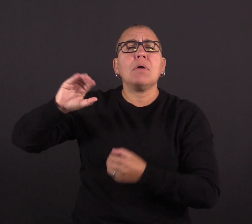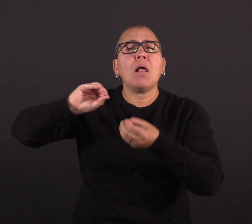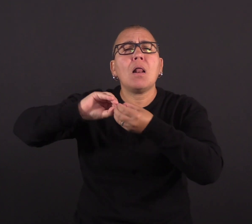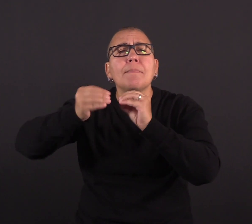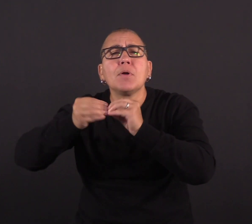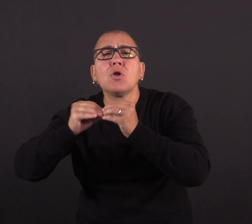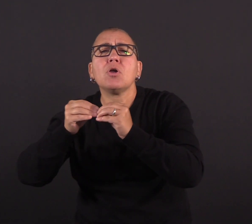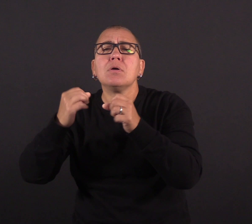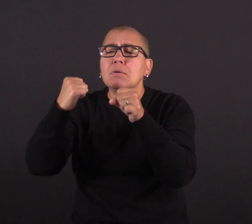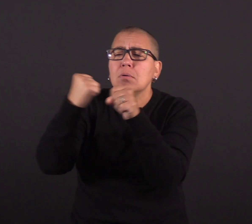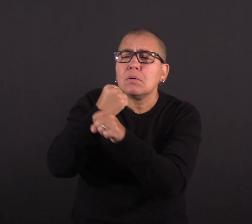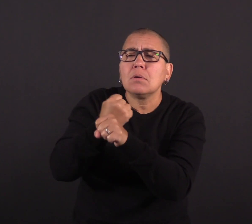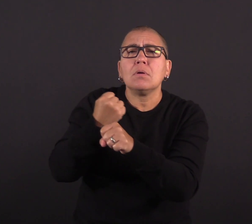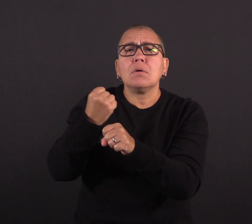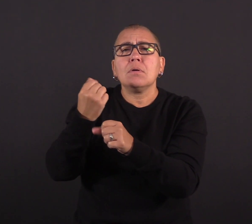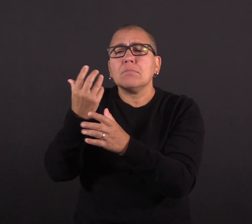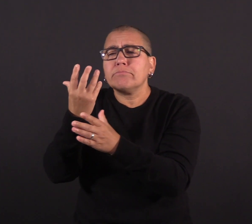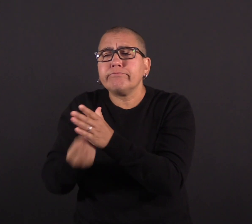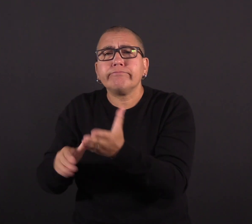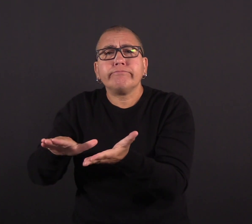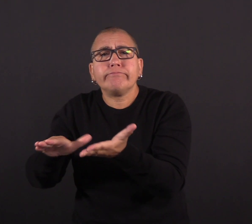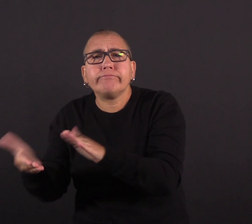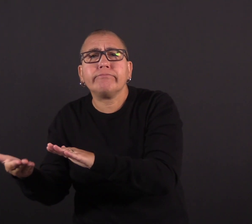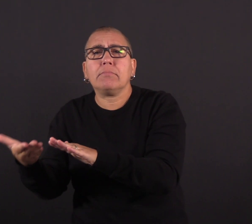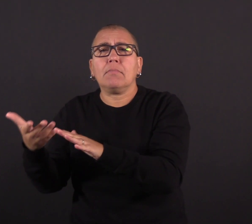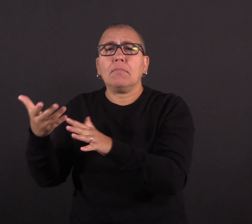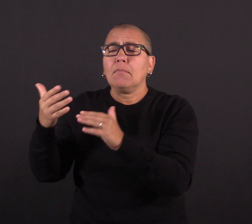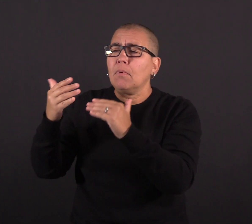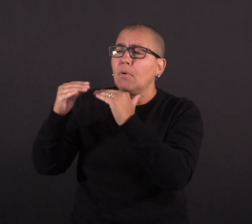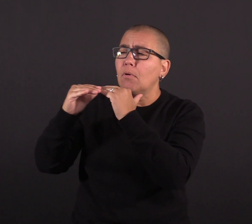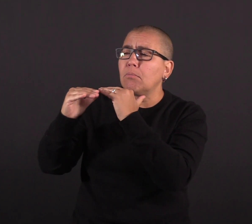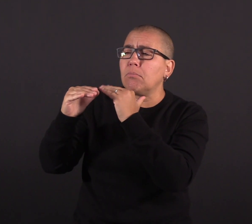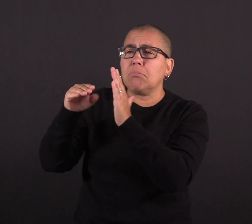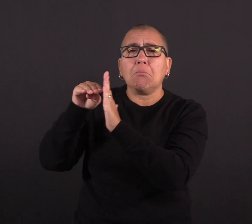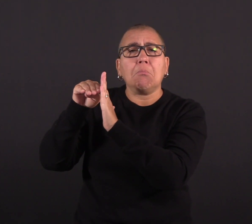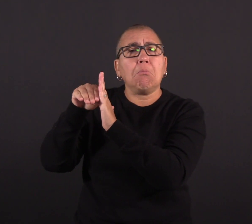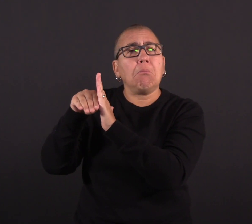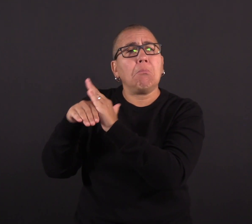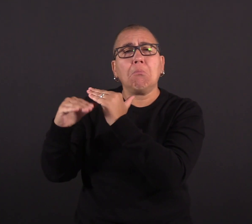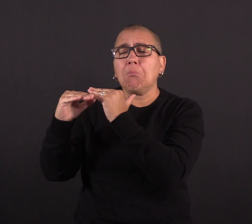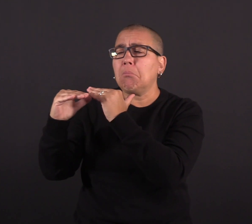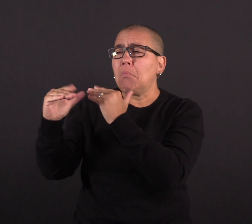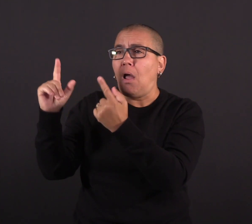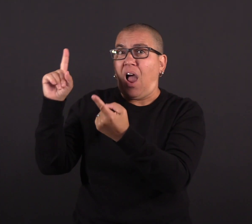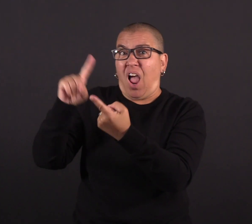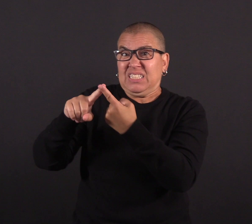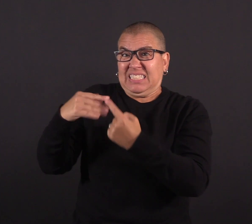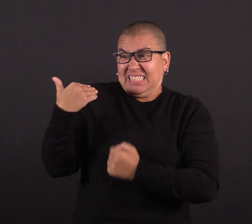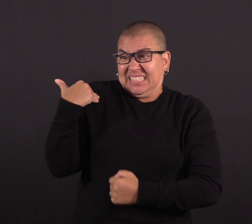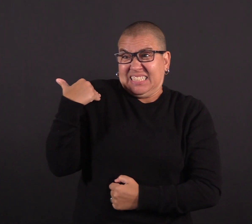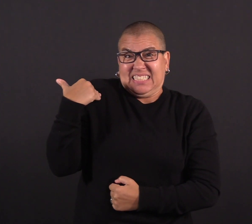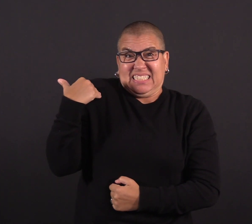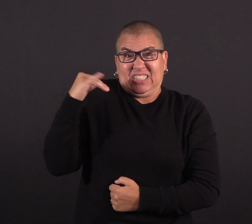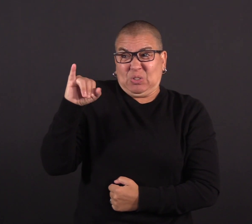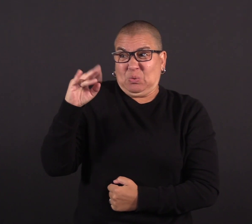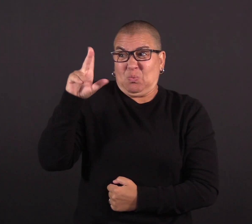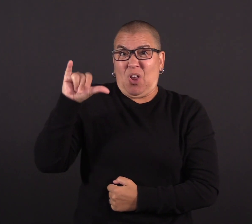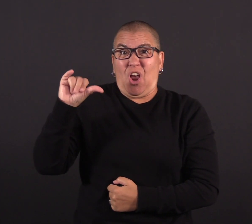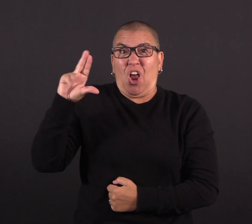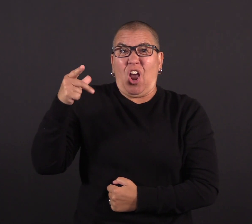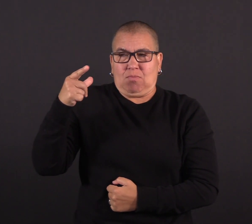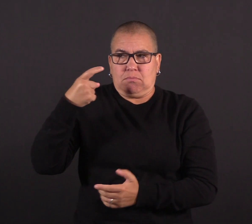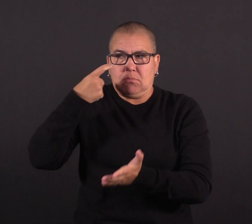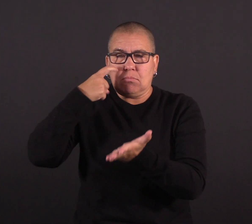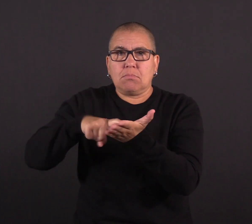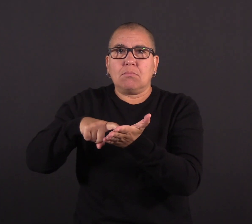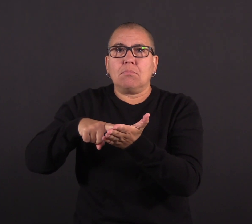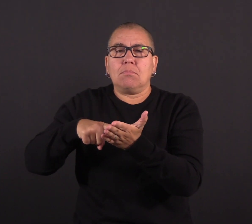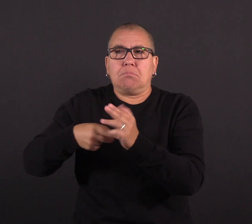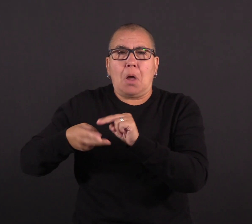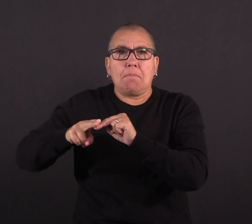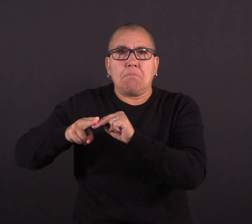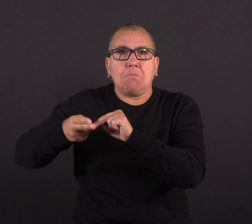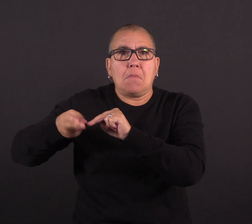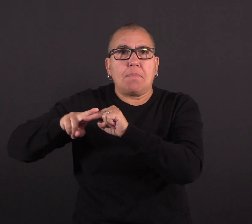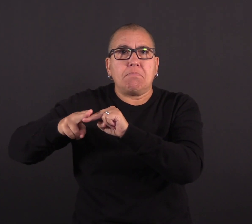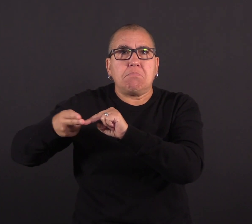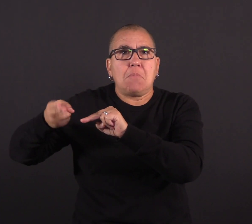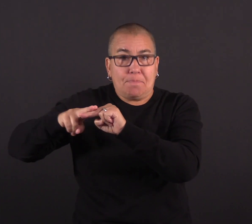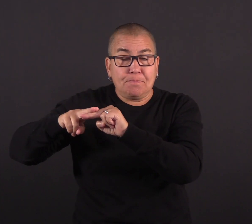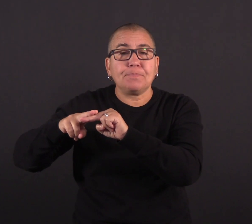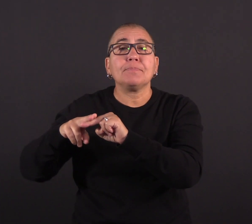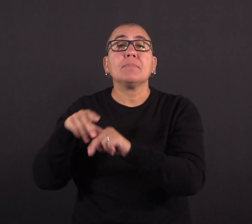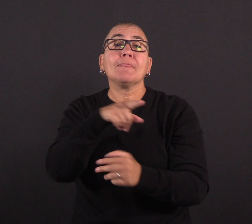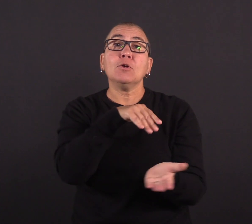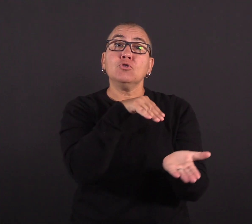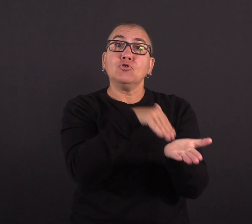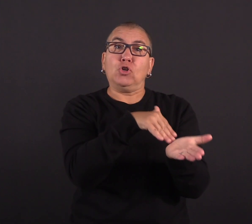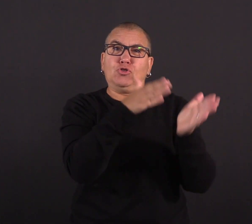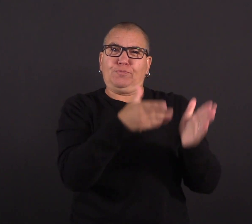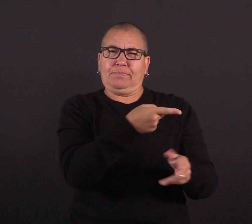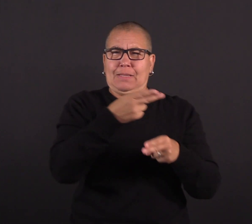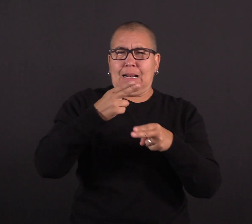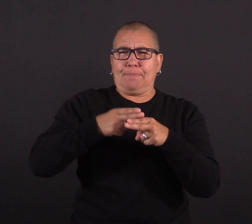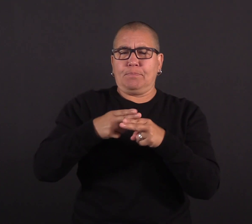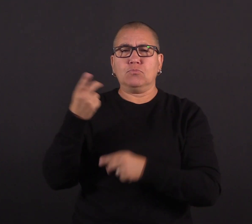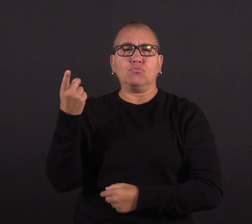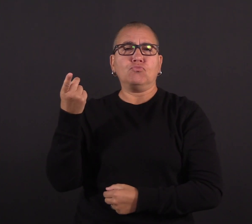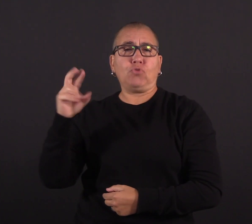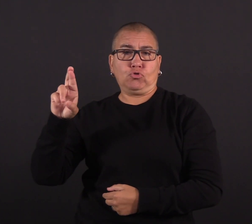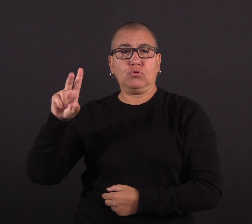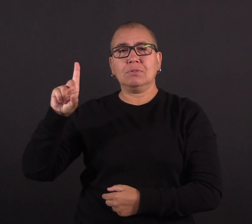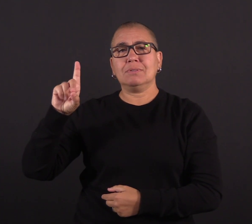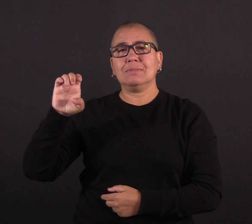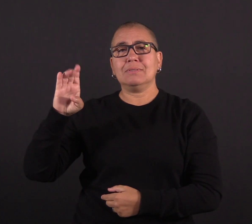Kansas, Minnesota, Oklahoma, Tennessee, Utah and Wyoming, according to the data.